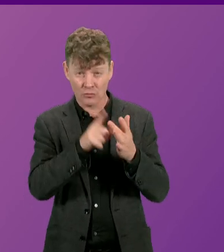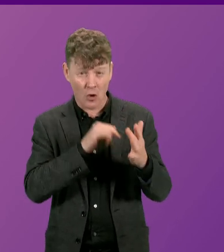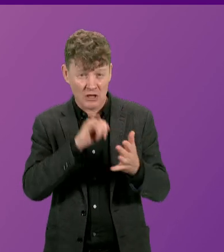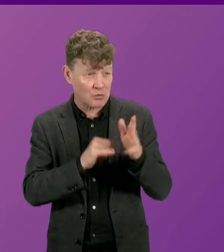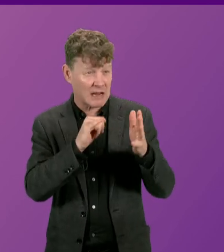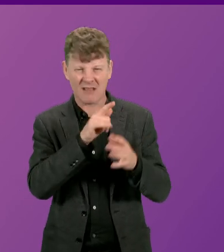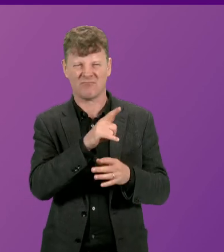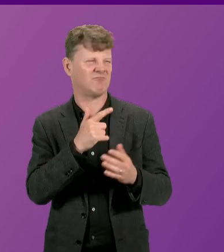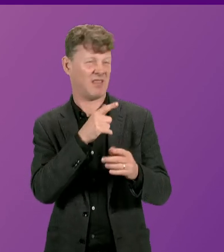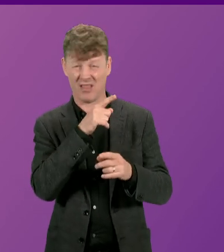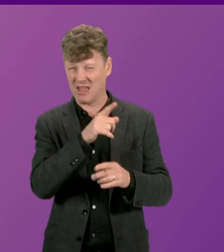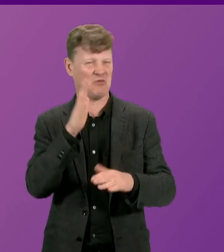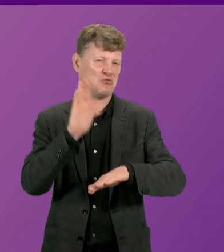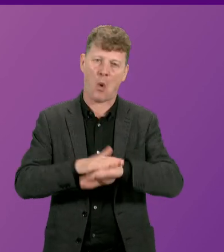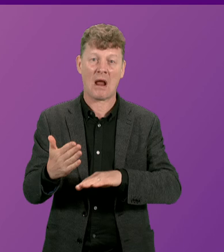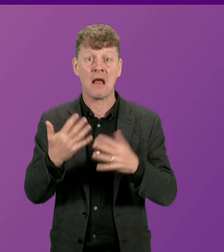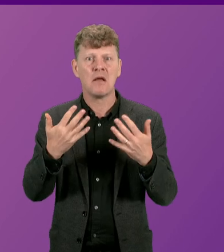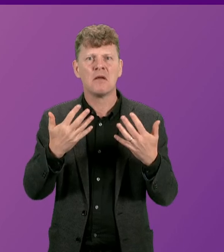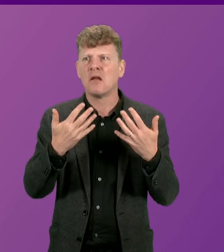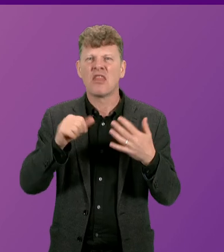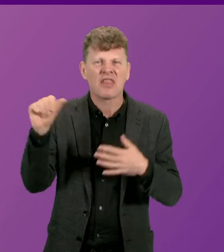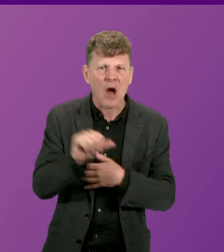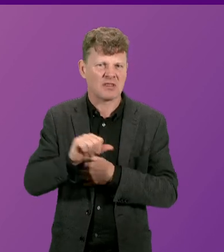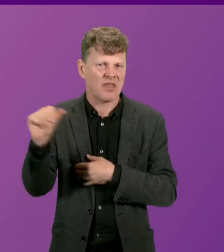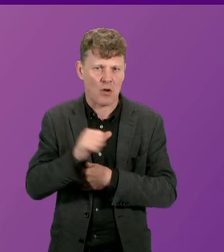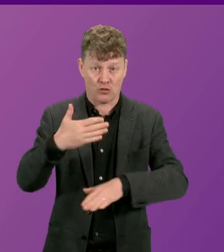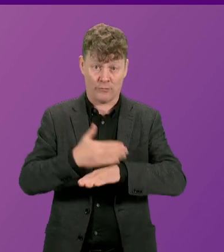do not care about tens of thousands of jobs in the north-east of Scotland. They